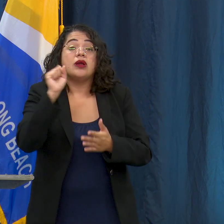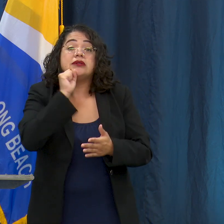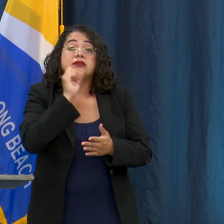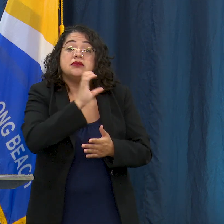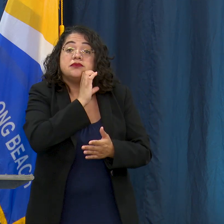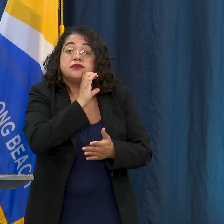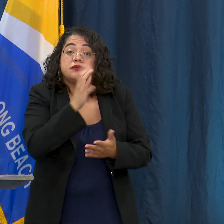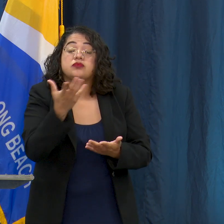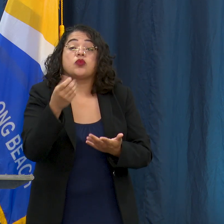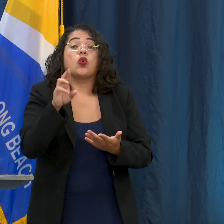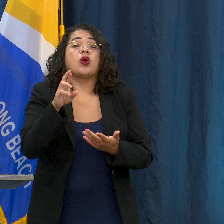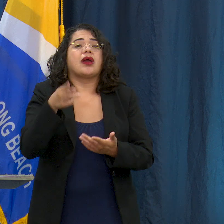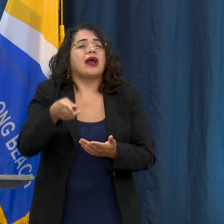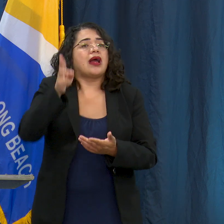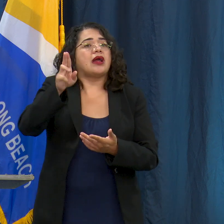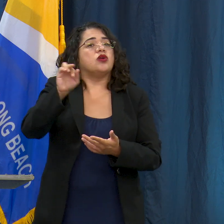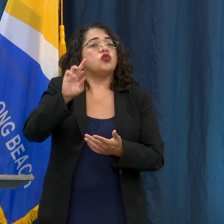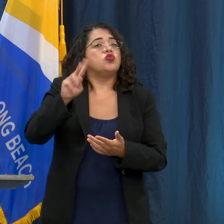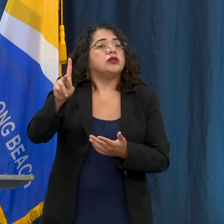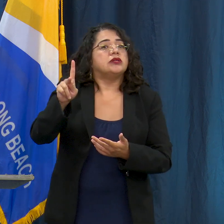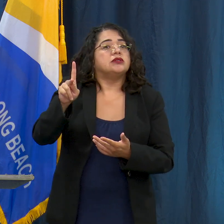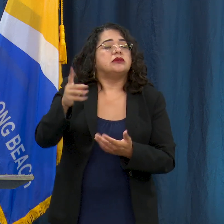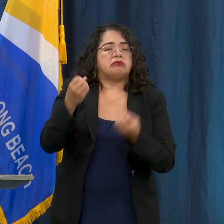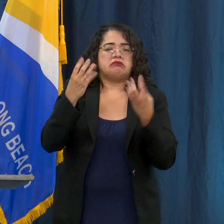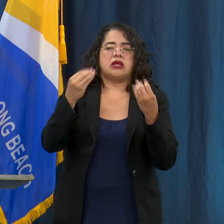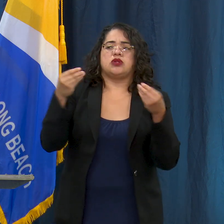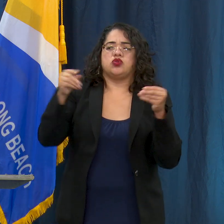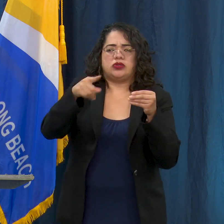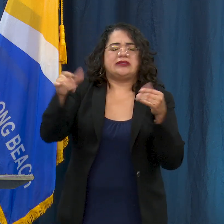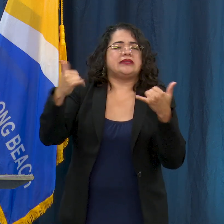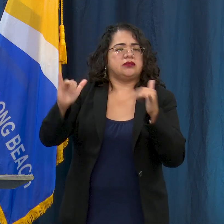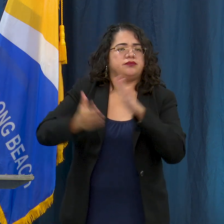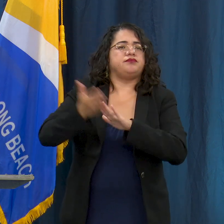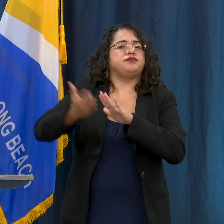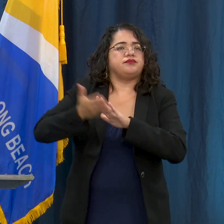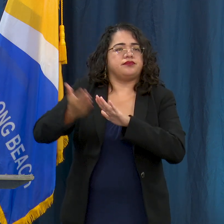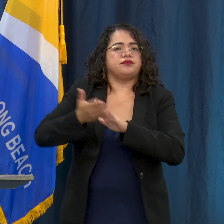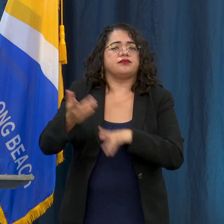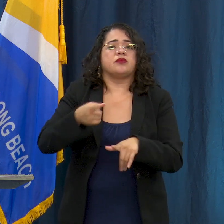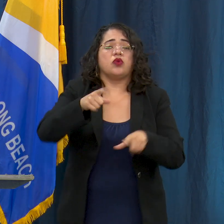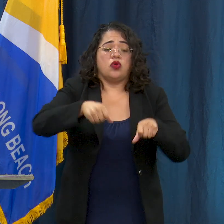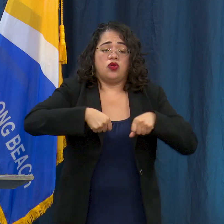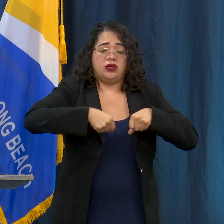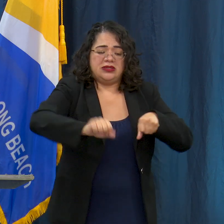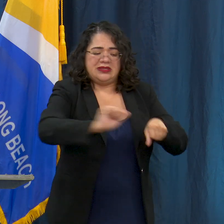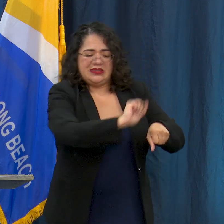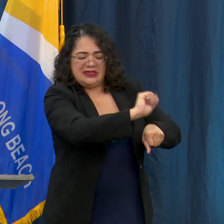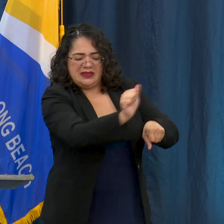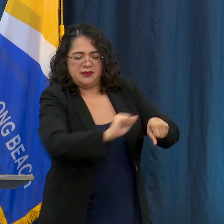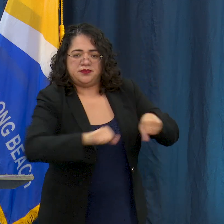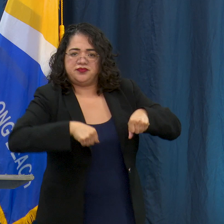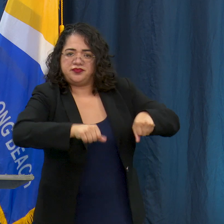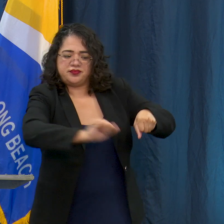risk, many stores do. Disinfect your shopping cart if you can, if possible use